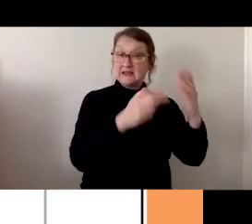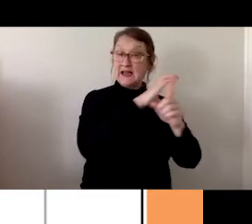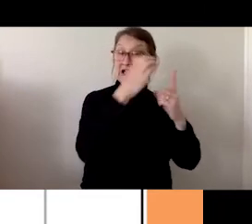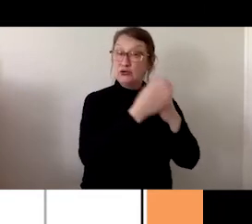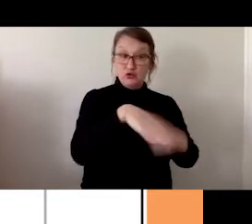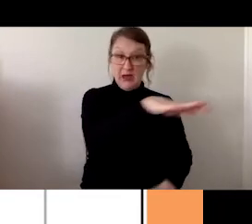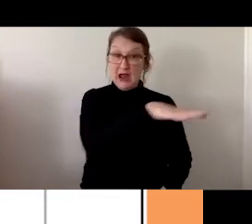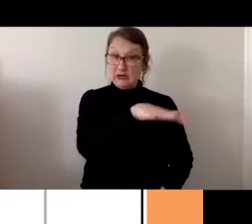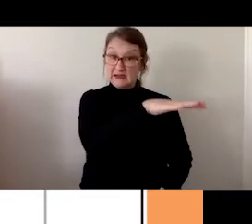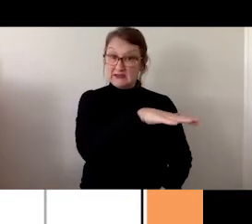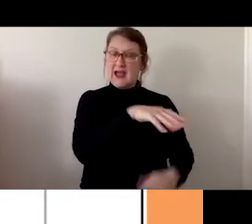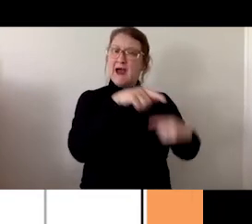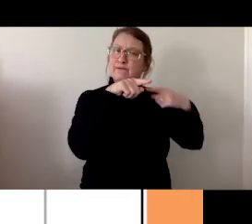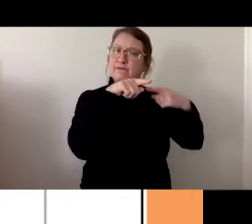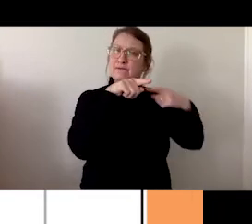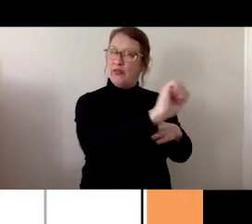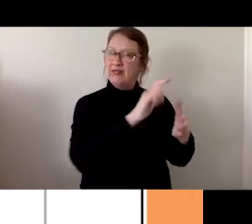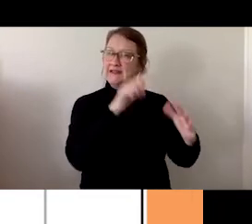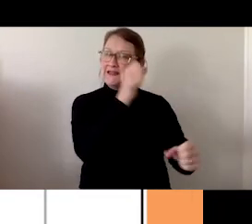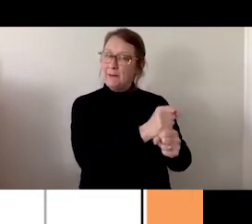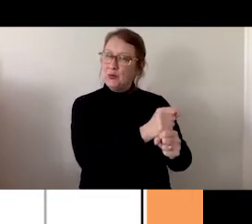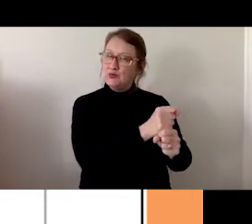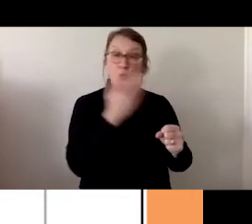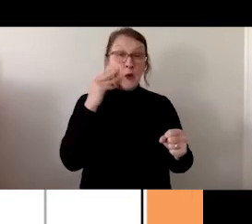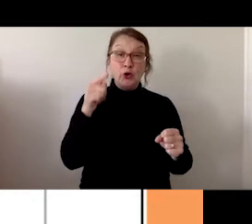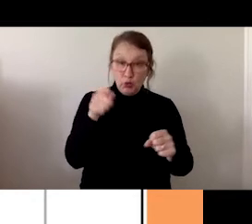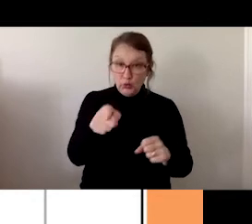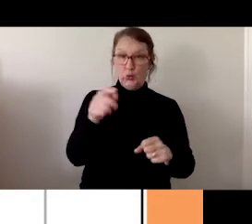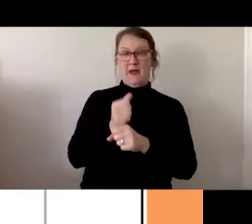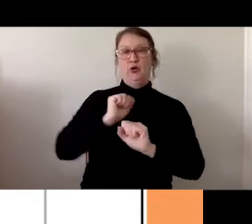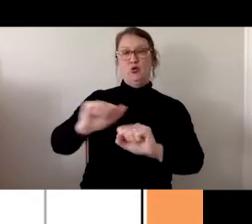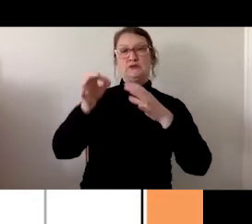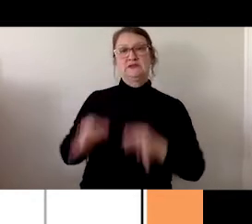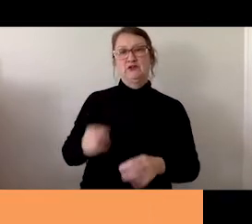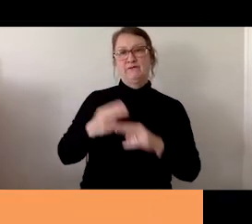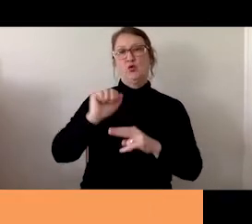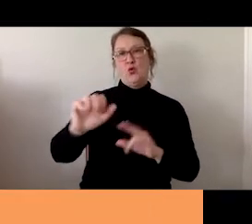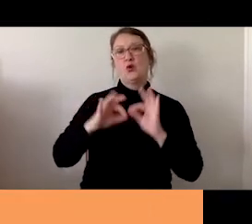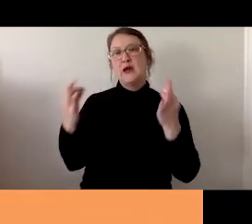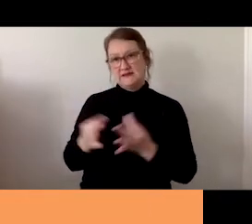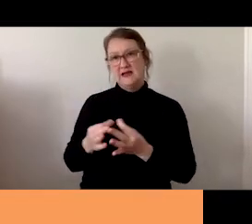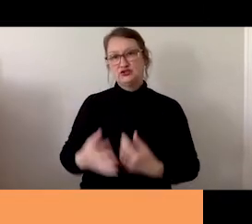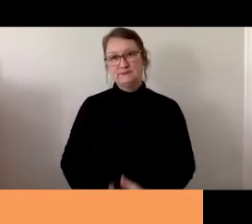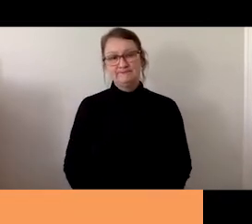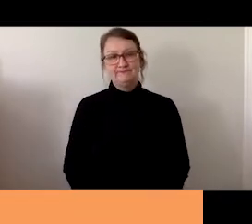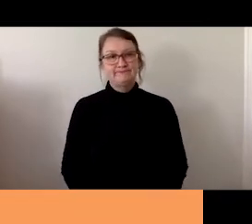others have done to make some of those decisions. With regards to